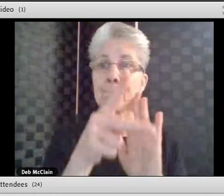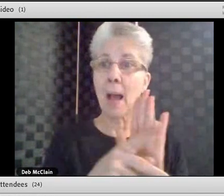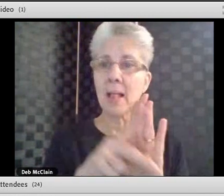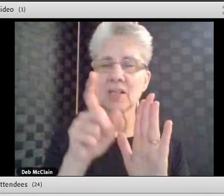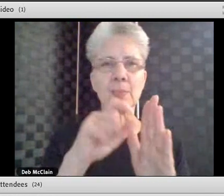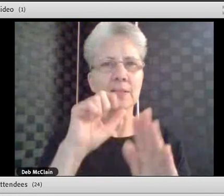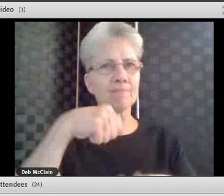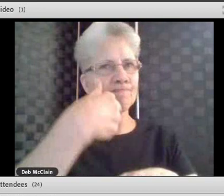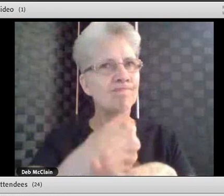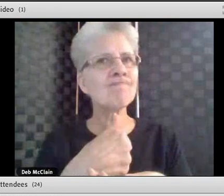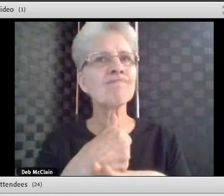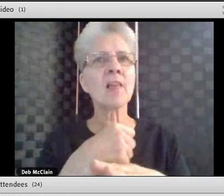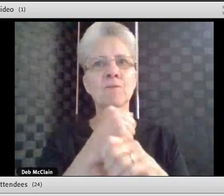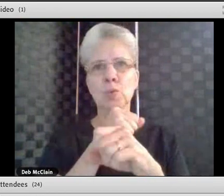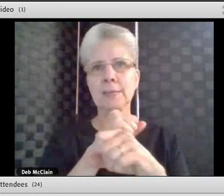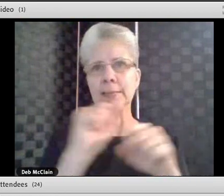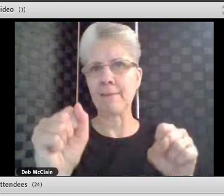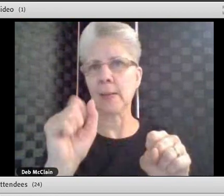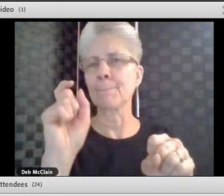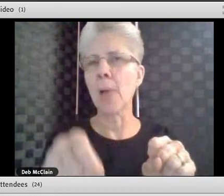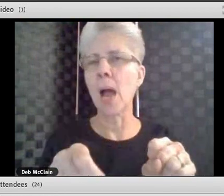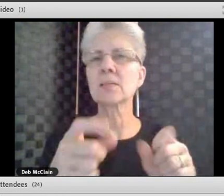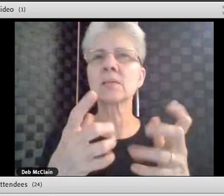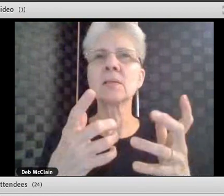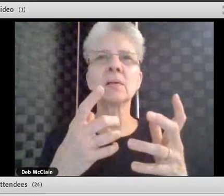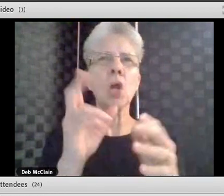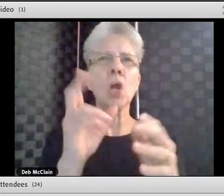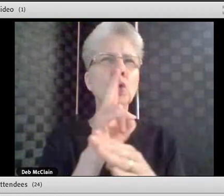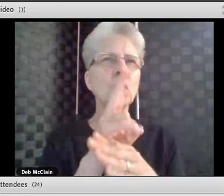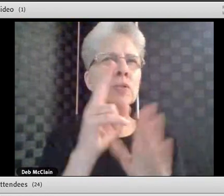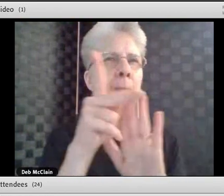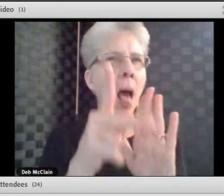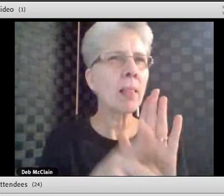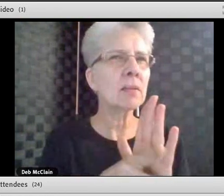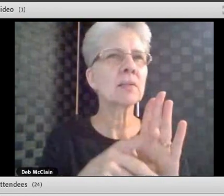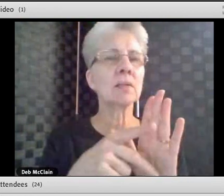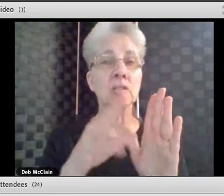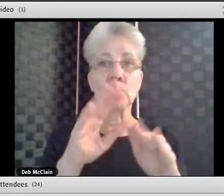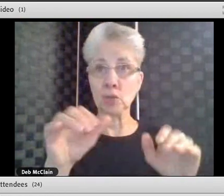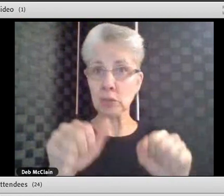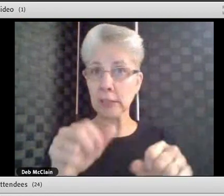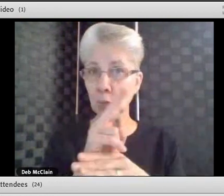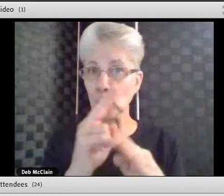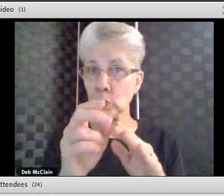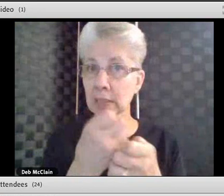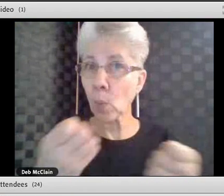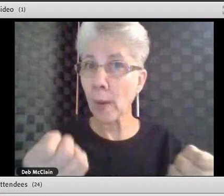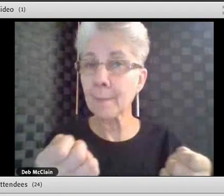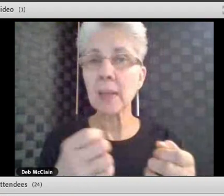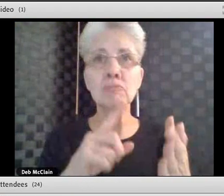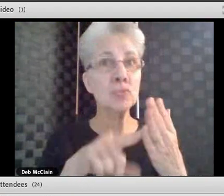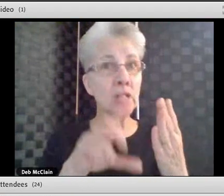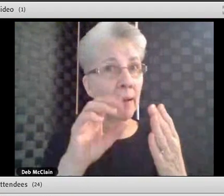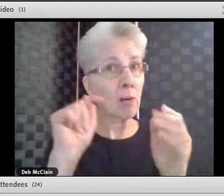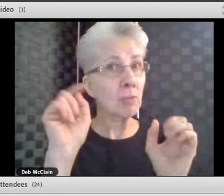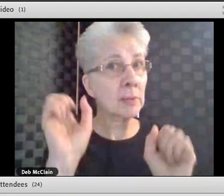Thinking about policies, you've got to have policies for safety in mind. You know, usage policies, can children use the equipment?